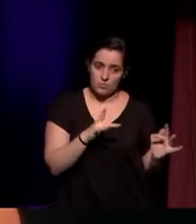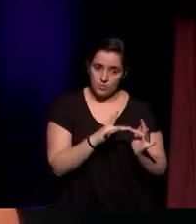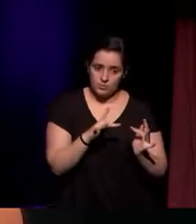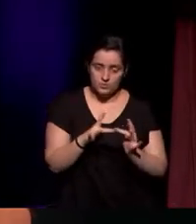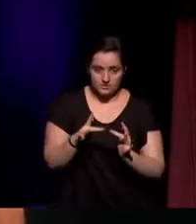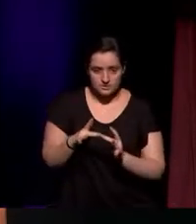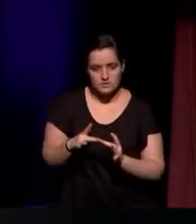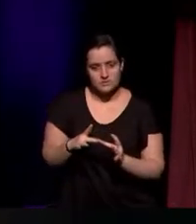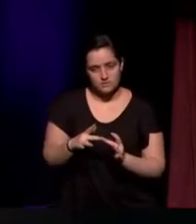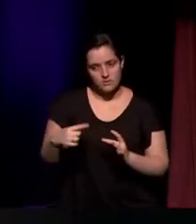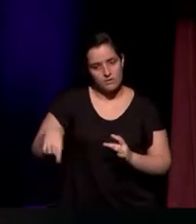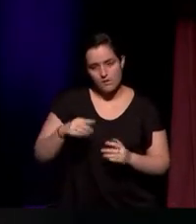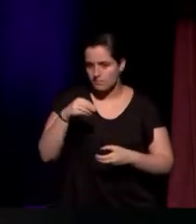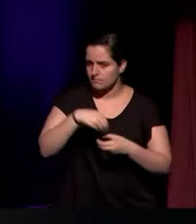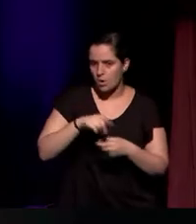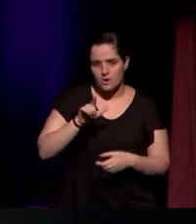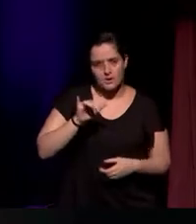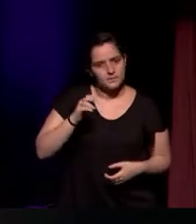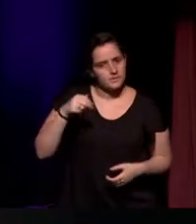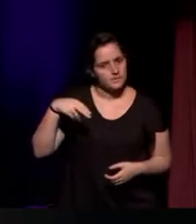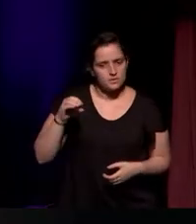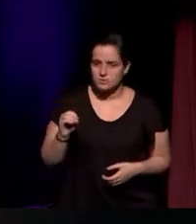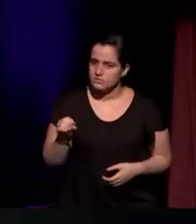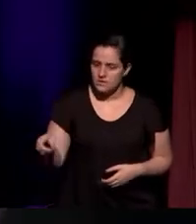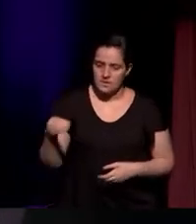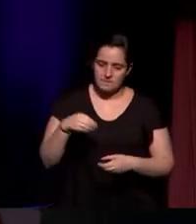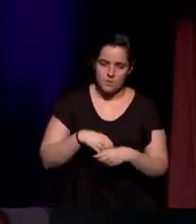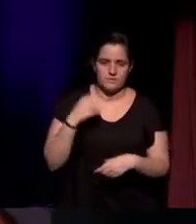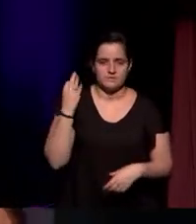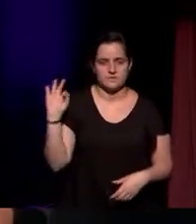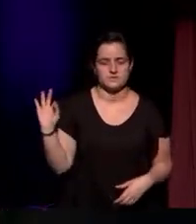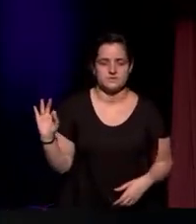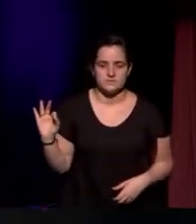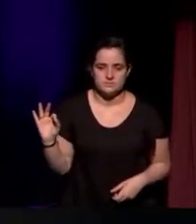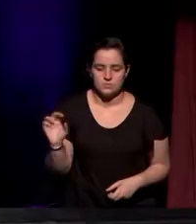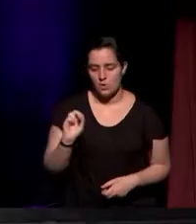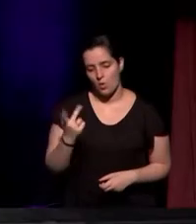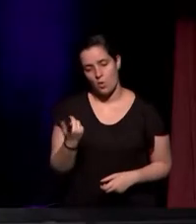they do not live in Lebanon, they live in France, or live in the United States,